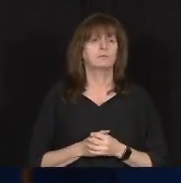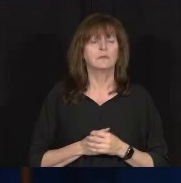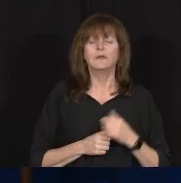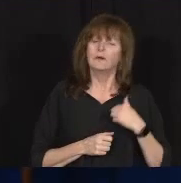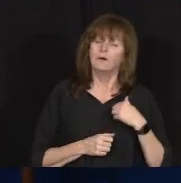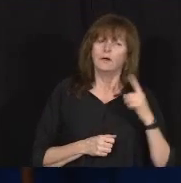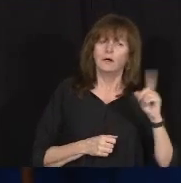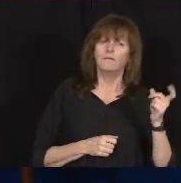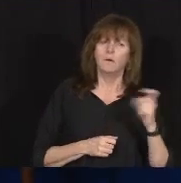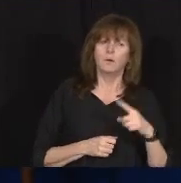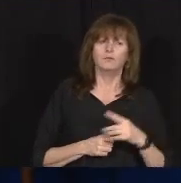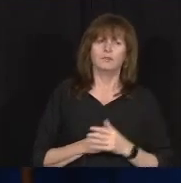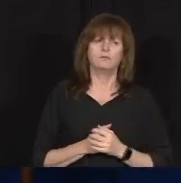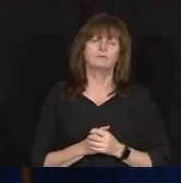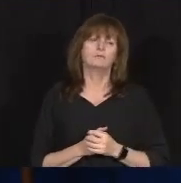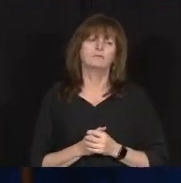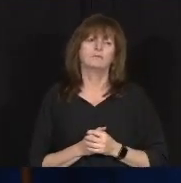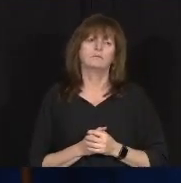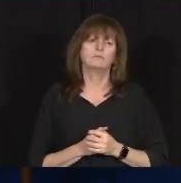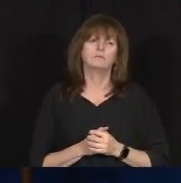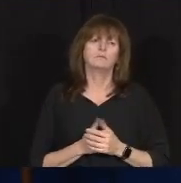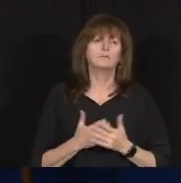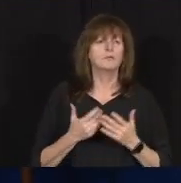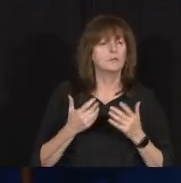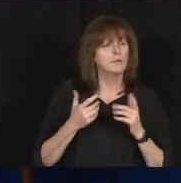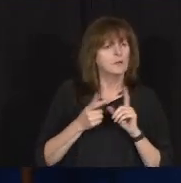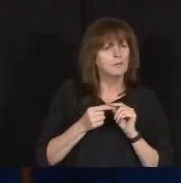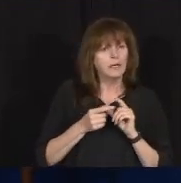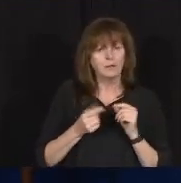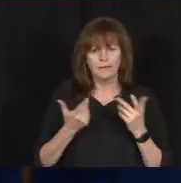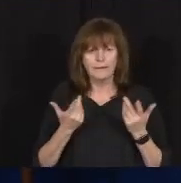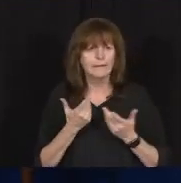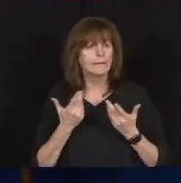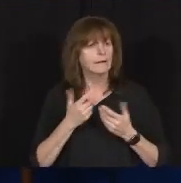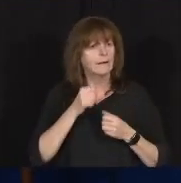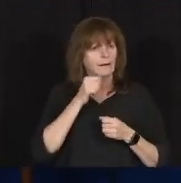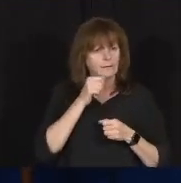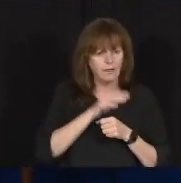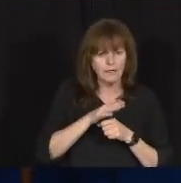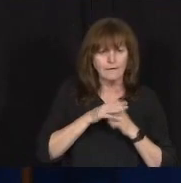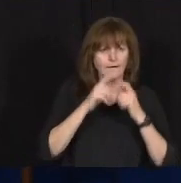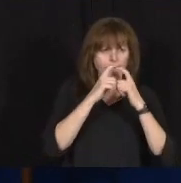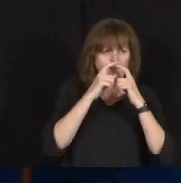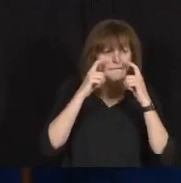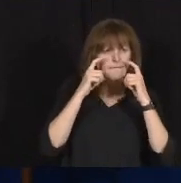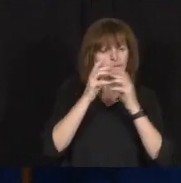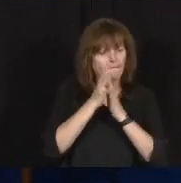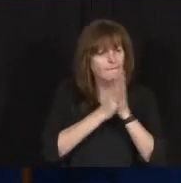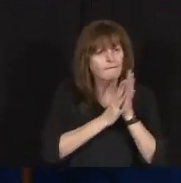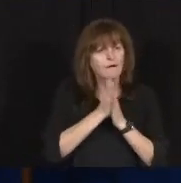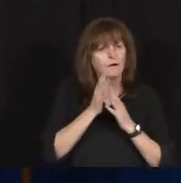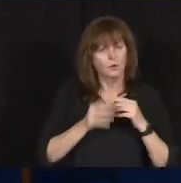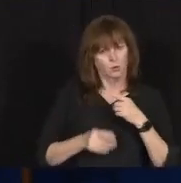regarding supply. You mentioned O ntario needs to be self-sufficient. Yes. SPEAKER: H